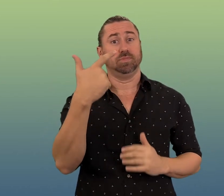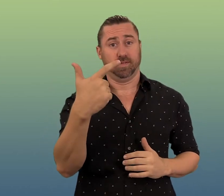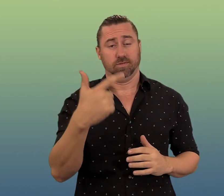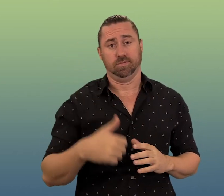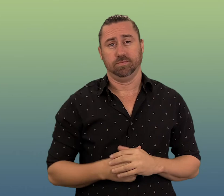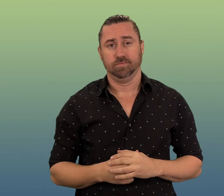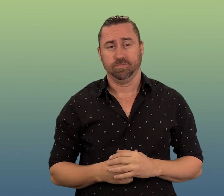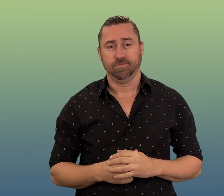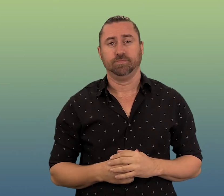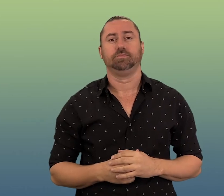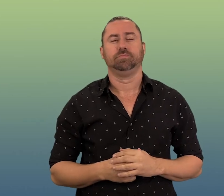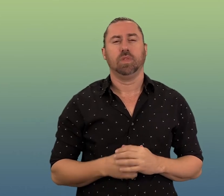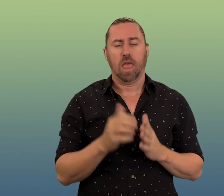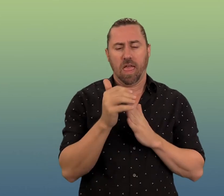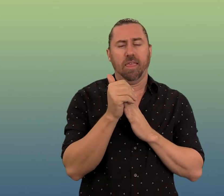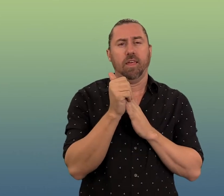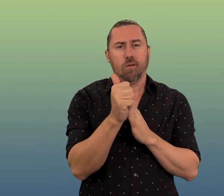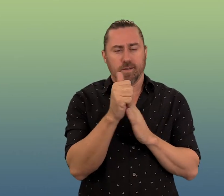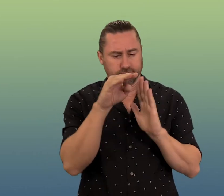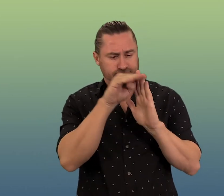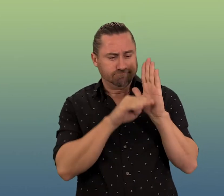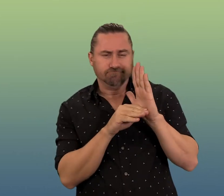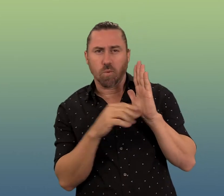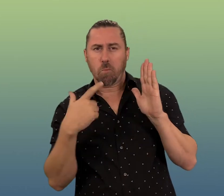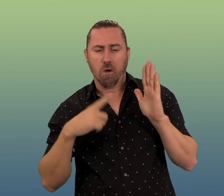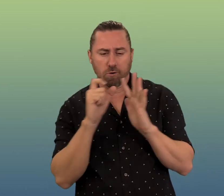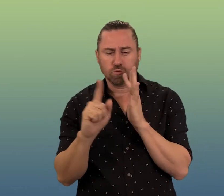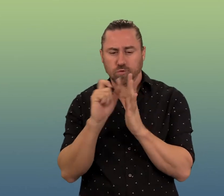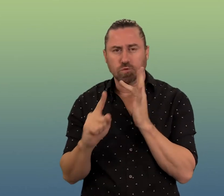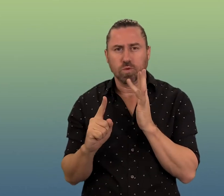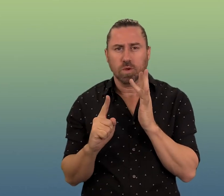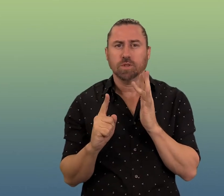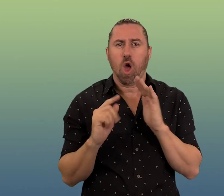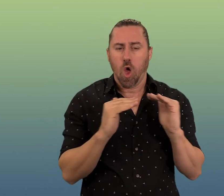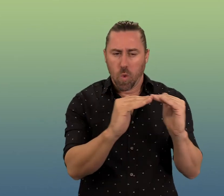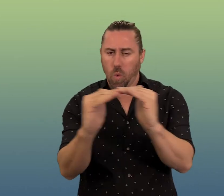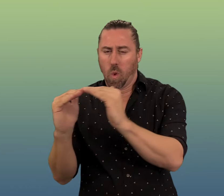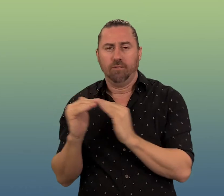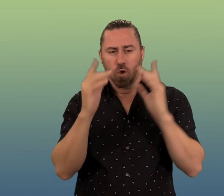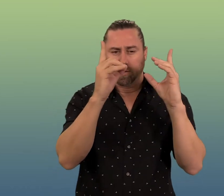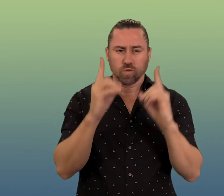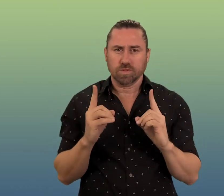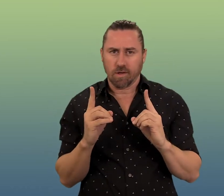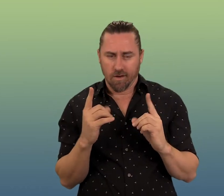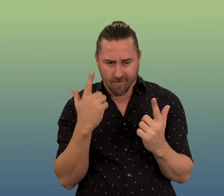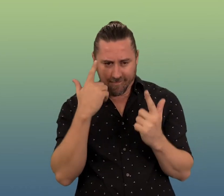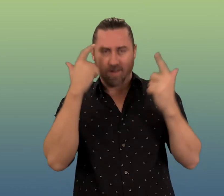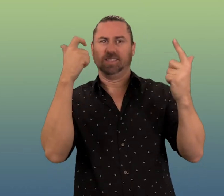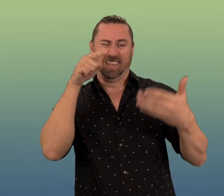One point seven. Guiding principles. Universal design principles are the guiding principles